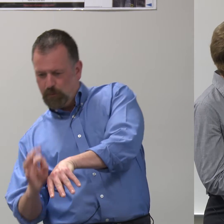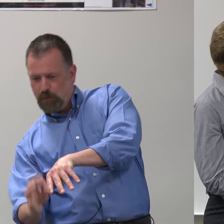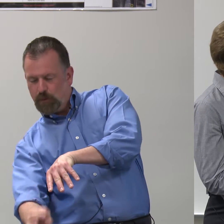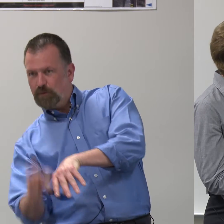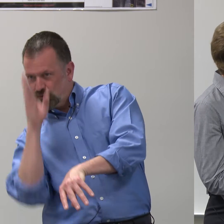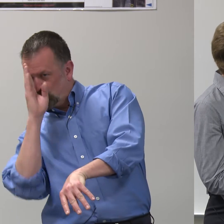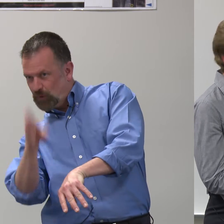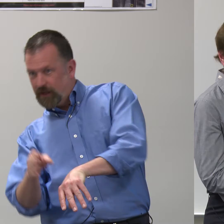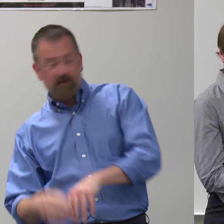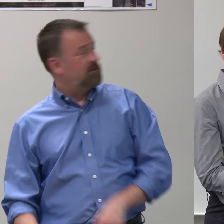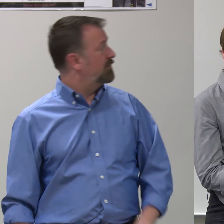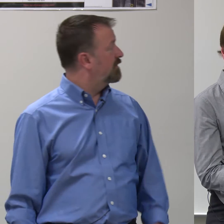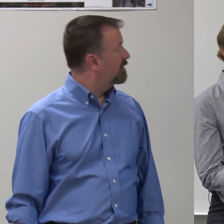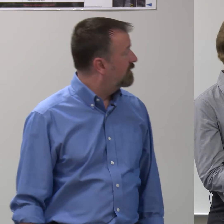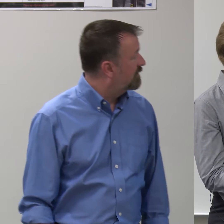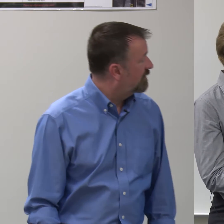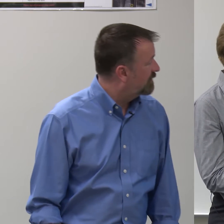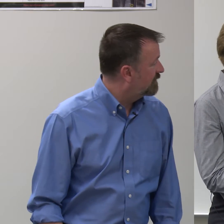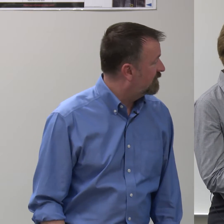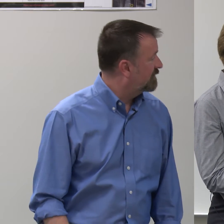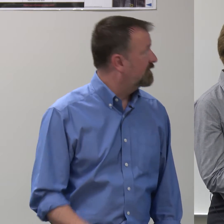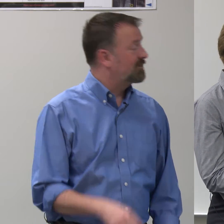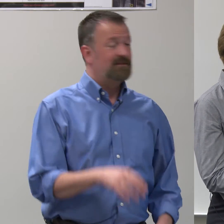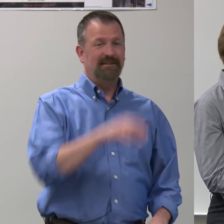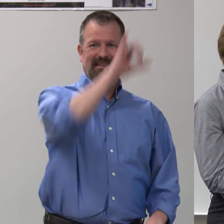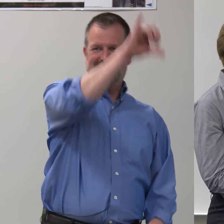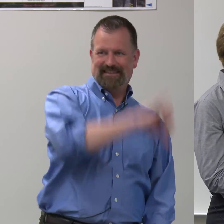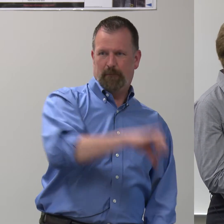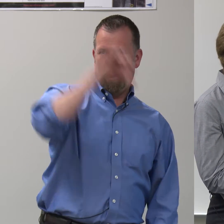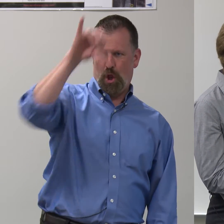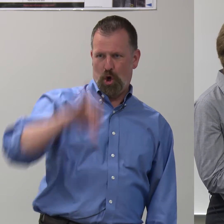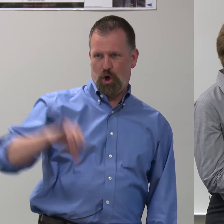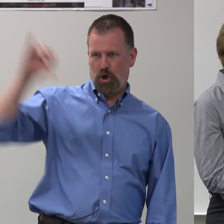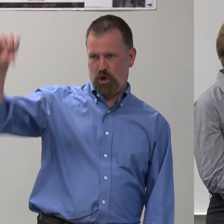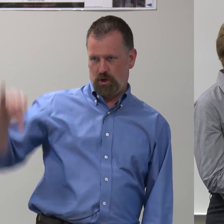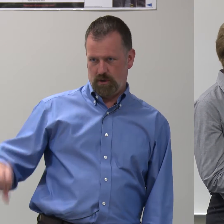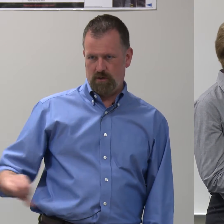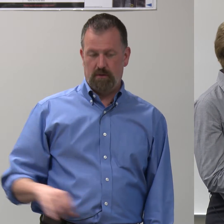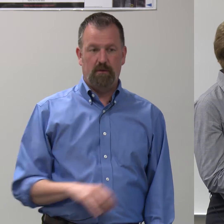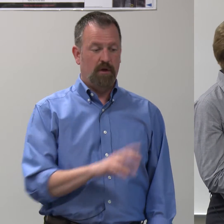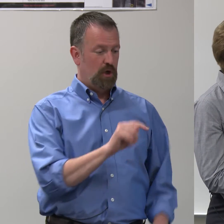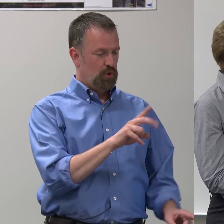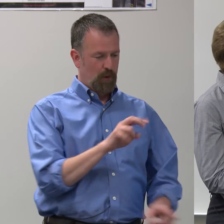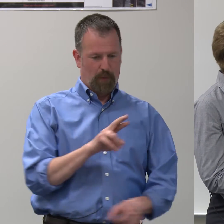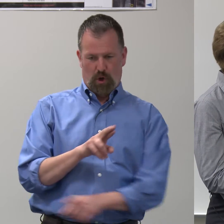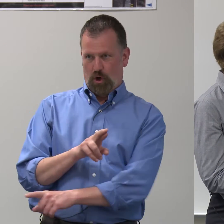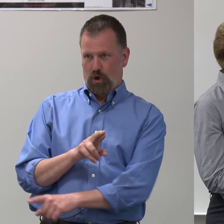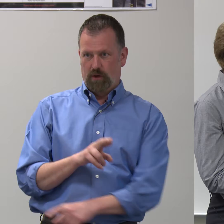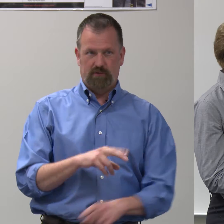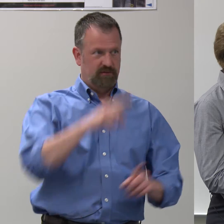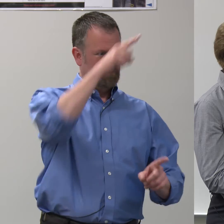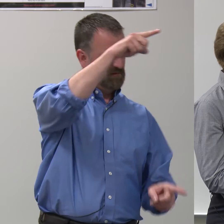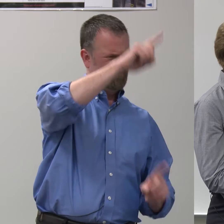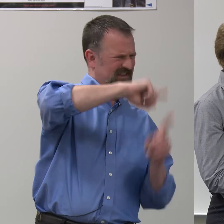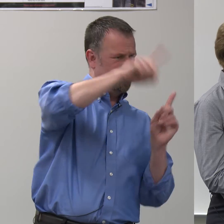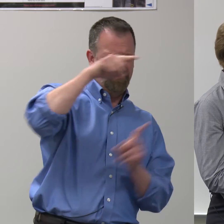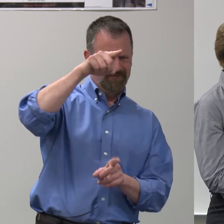and then these are similar vessels that are in tumors in those organs, so you can see they're vastly different, right?